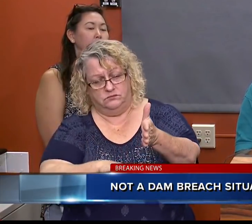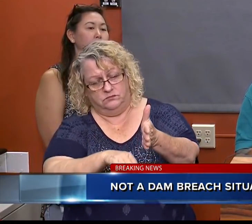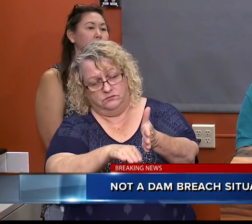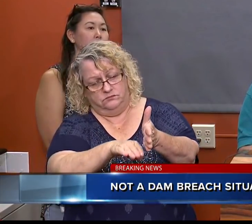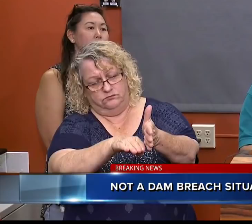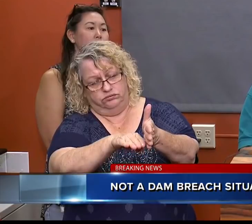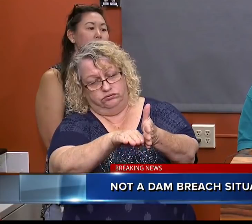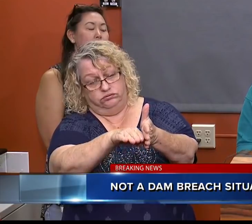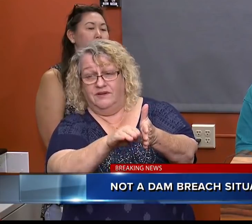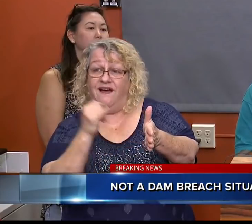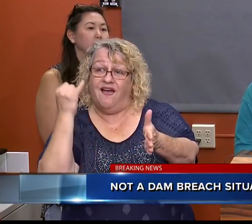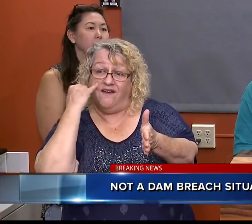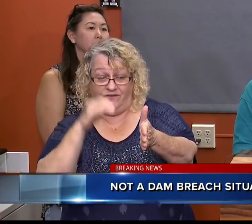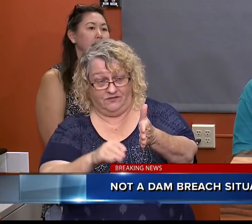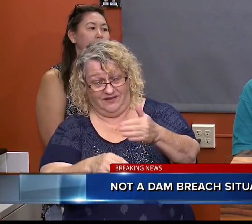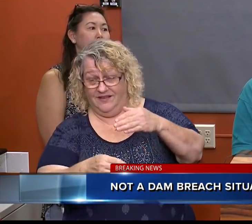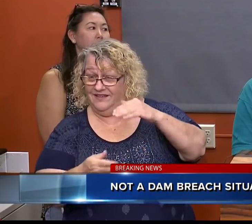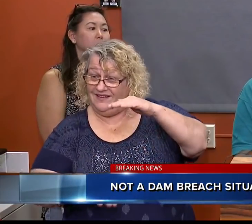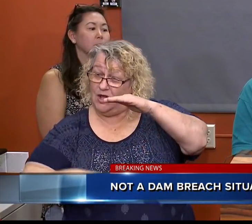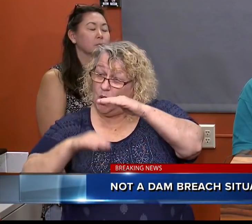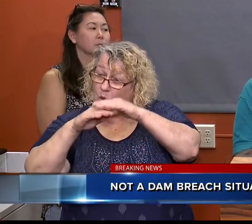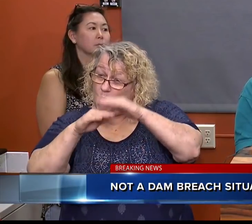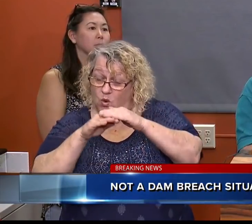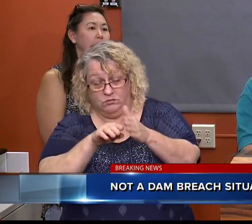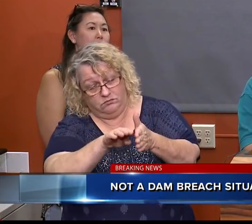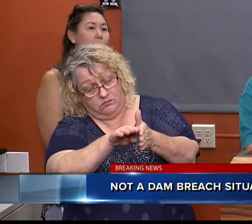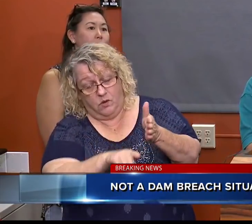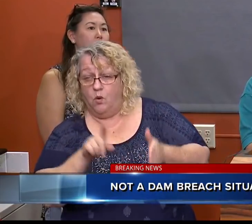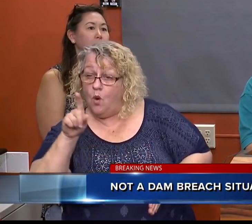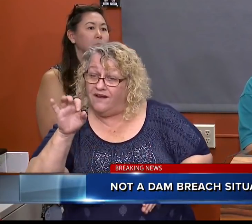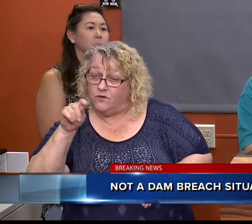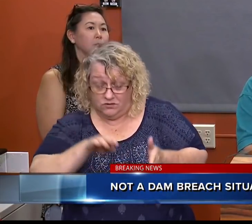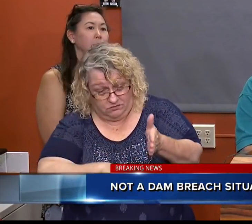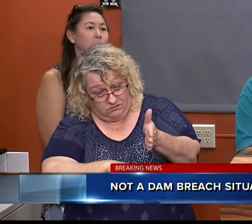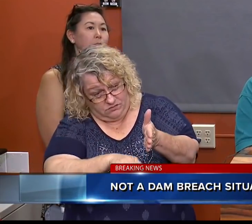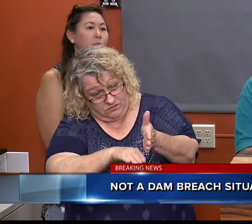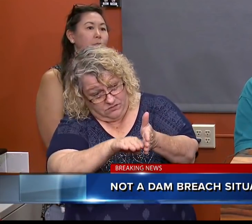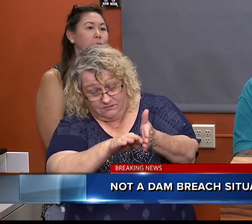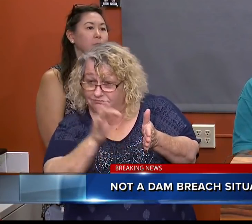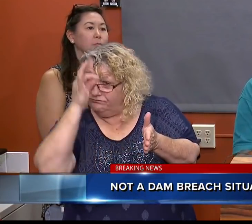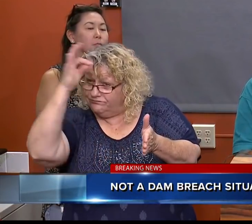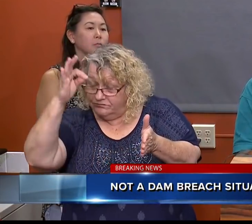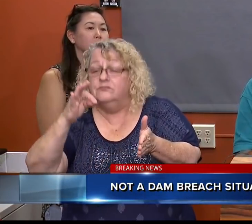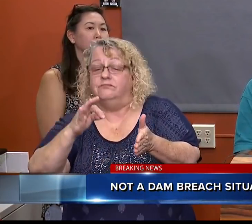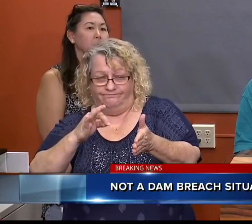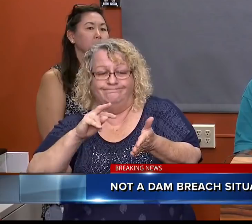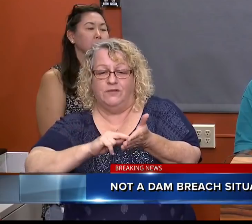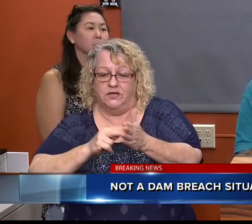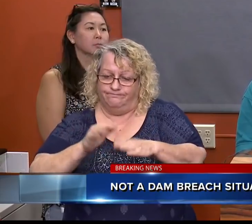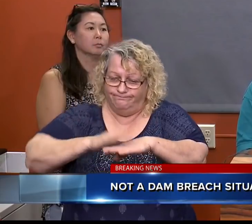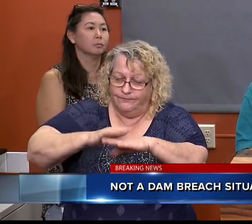THE DAM ITSELF, THAT'S WHEN IT TRIGGERS MANDATORY EVACUATIONS. AND WE'LL BE SHARING TODAY